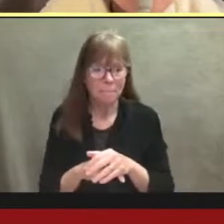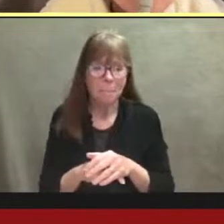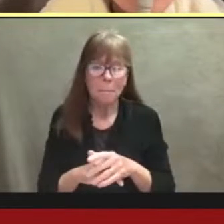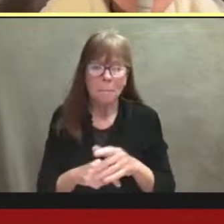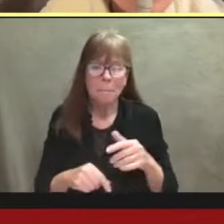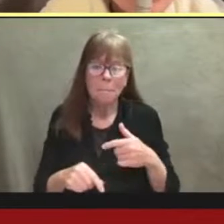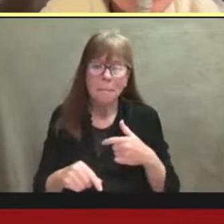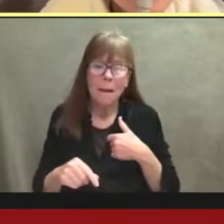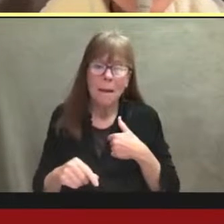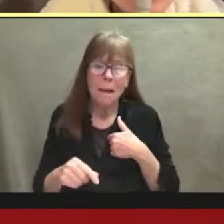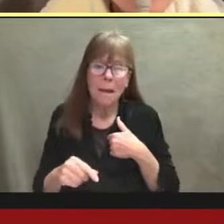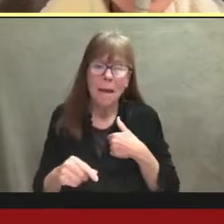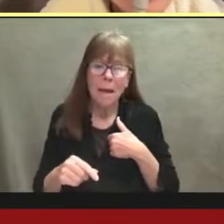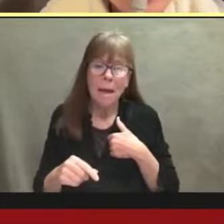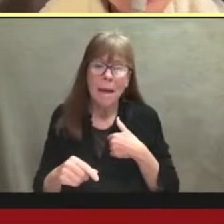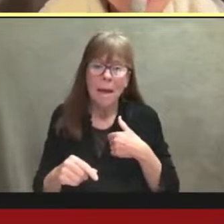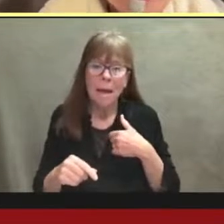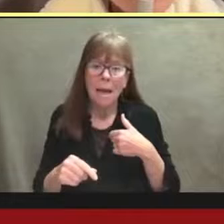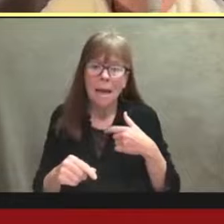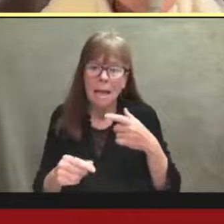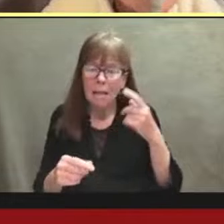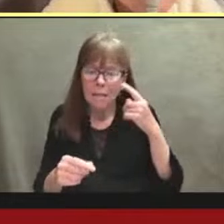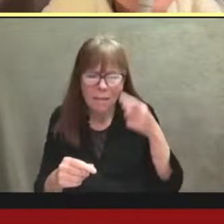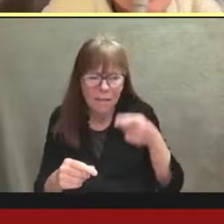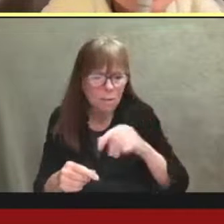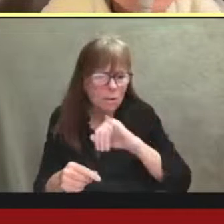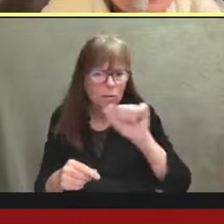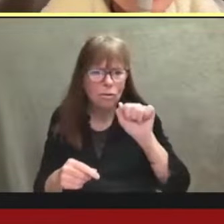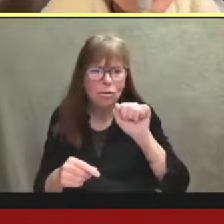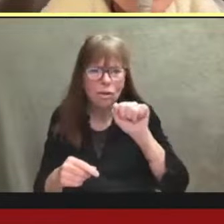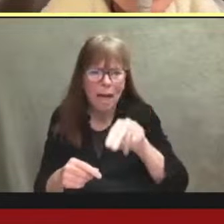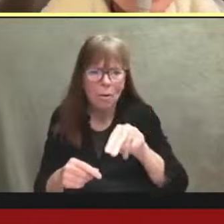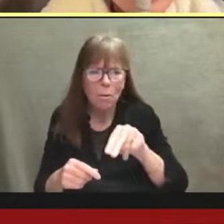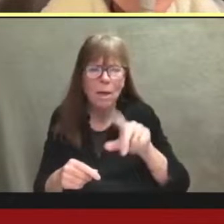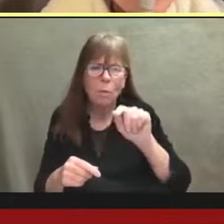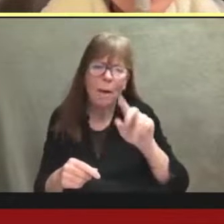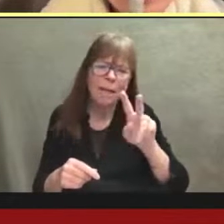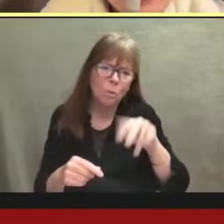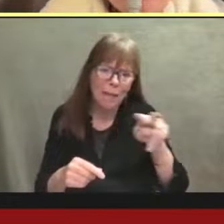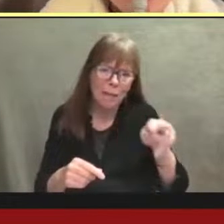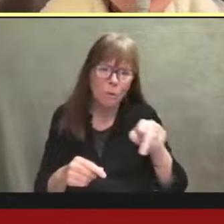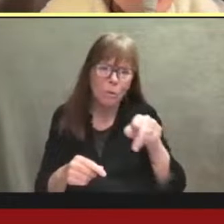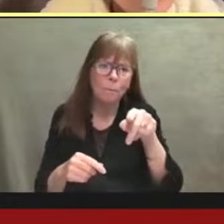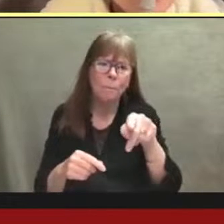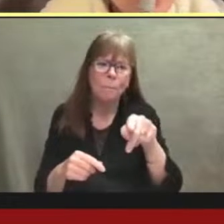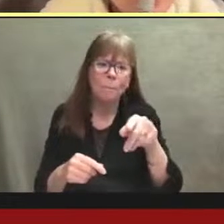from January 2022. I will just read the definition, and thank you for creating the slide.